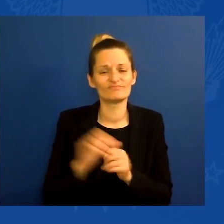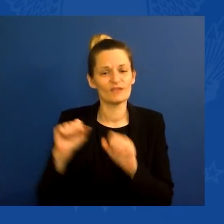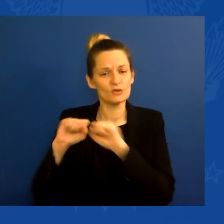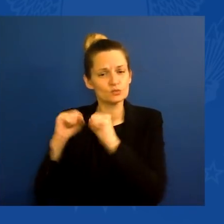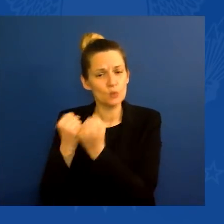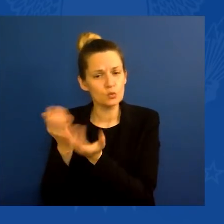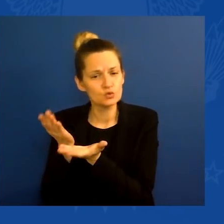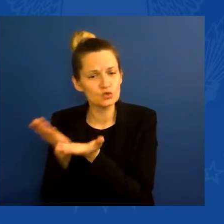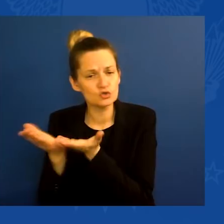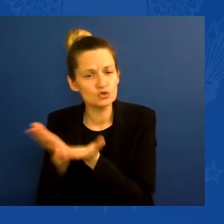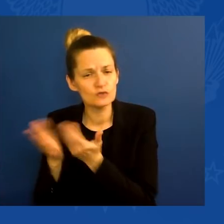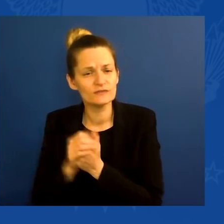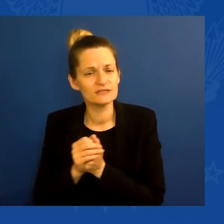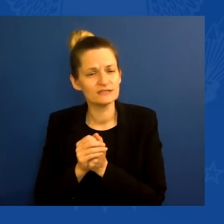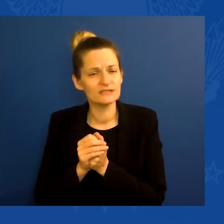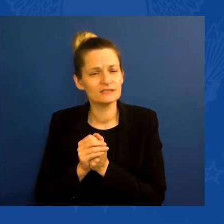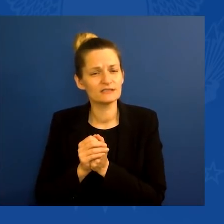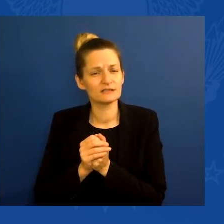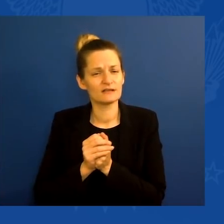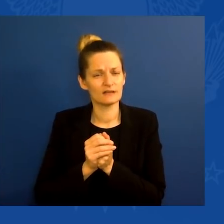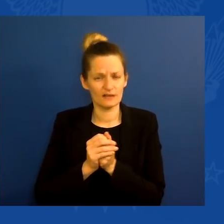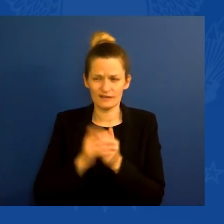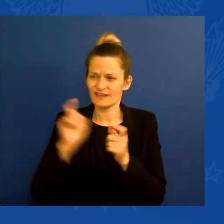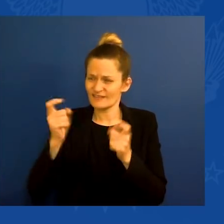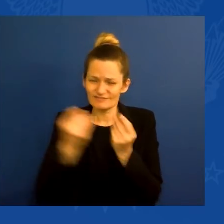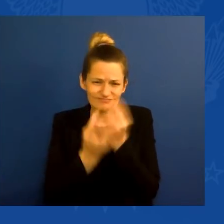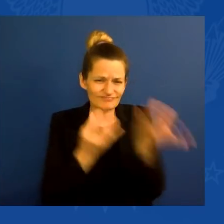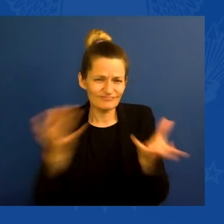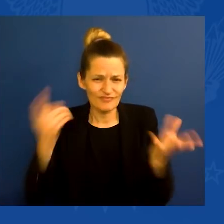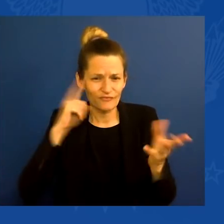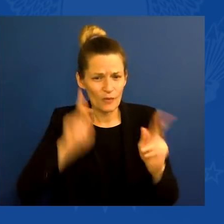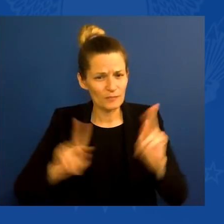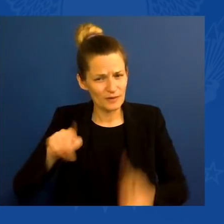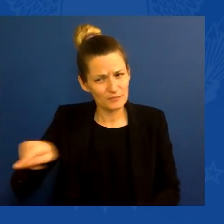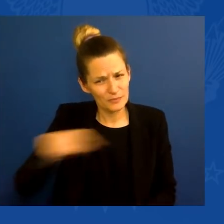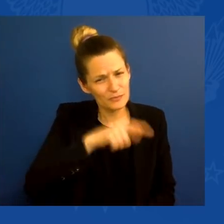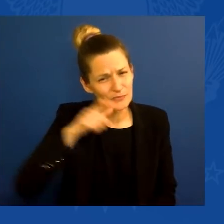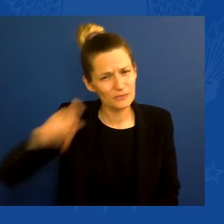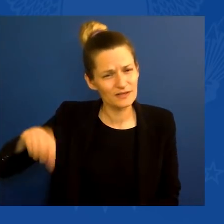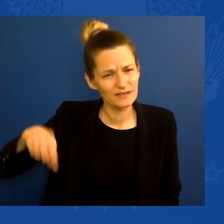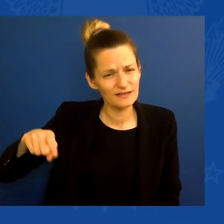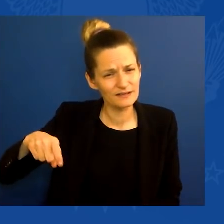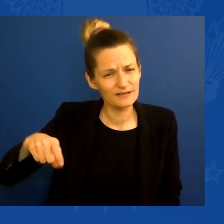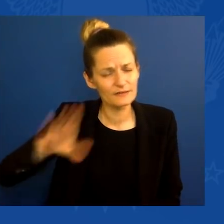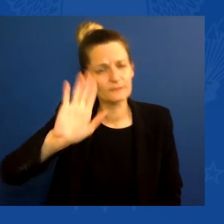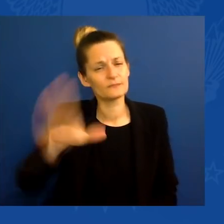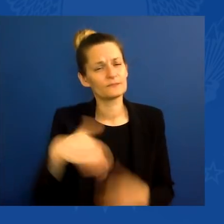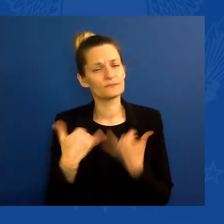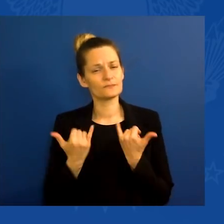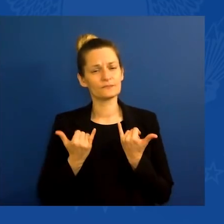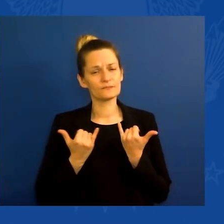Right now, in most places, you serve your time in prison, you get a bus ticket and 25 bucks,